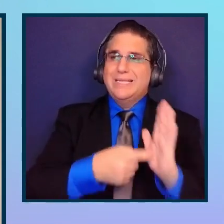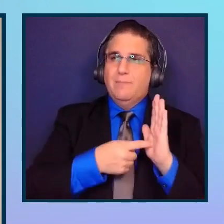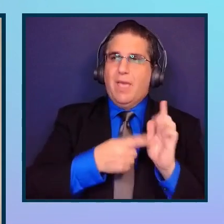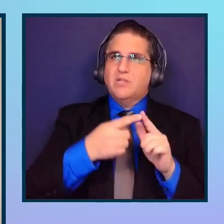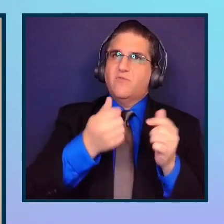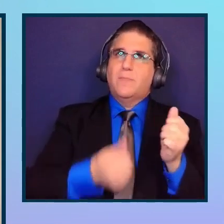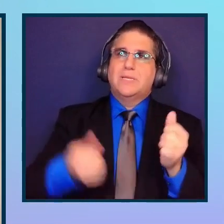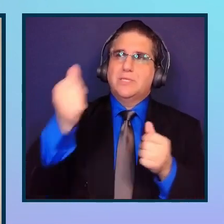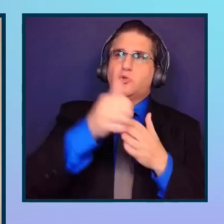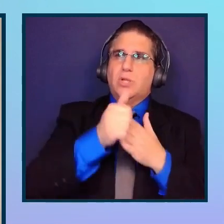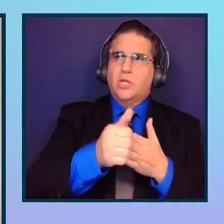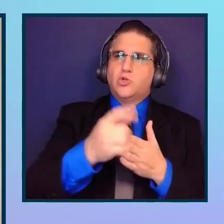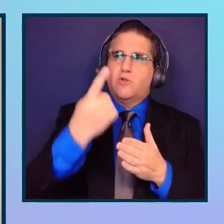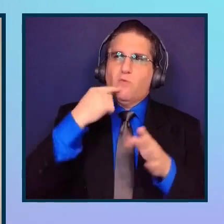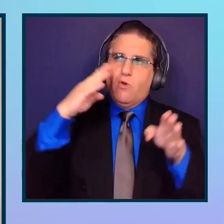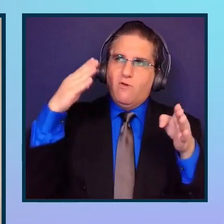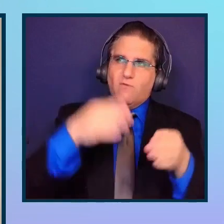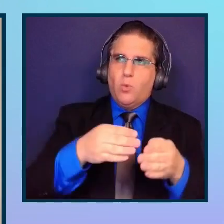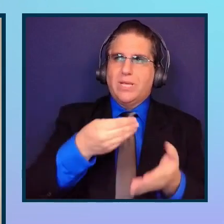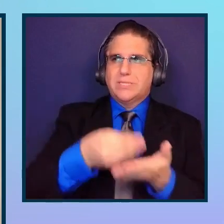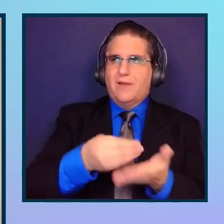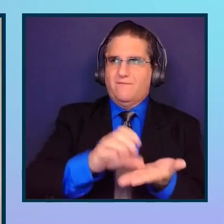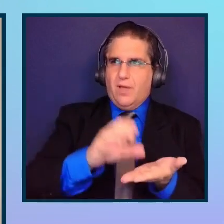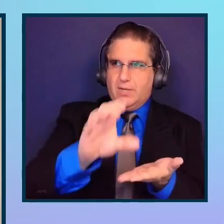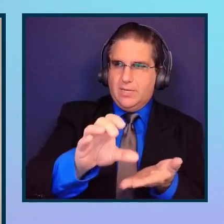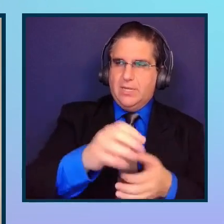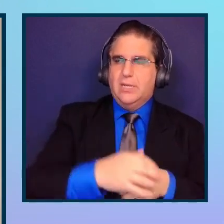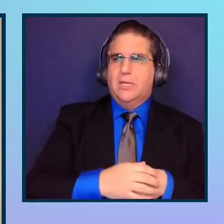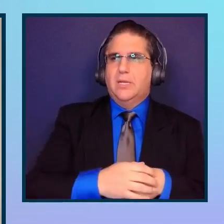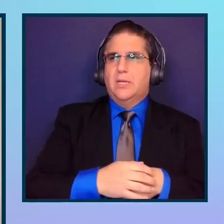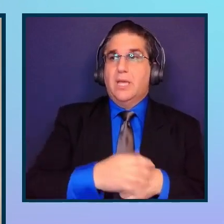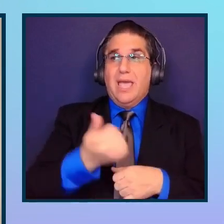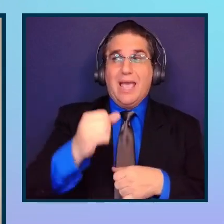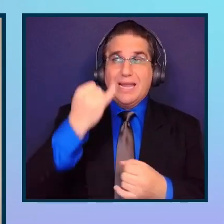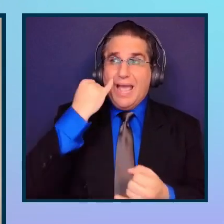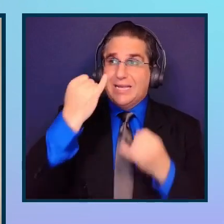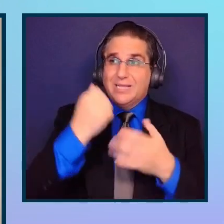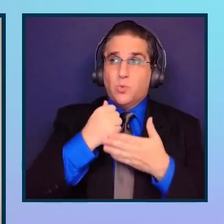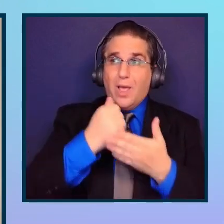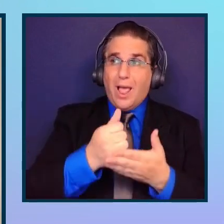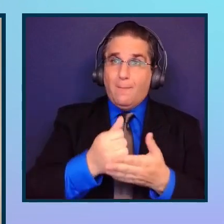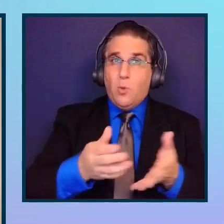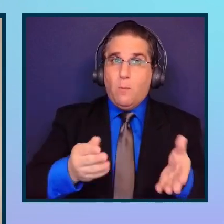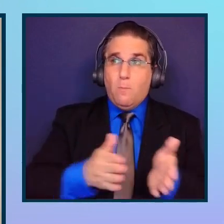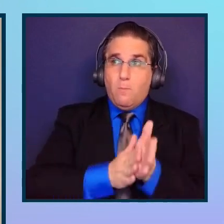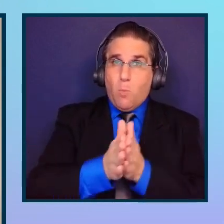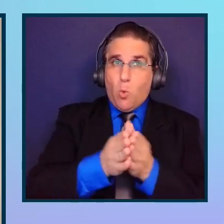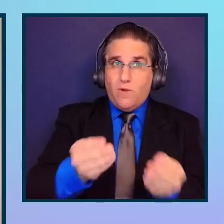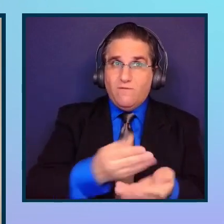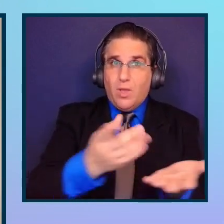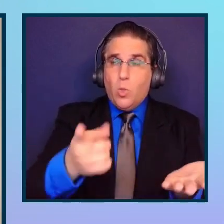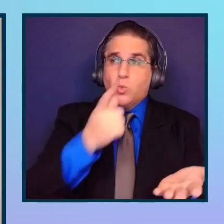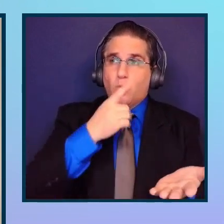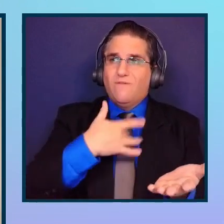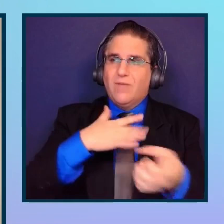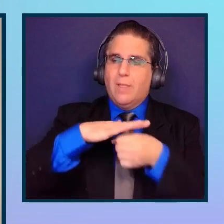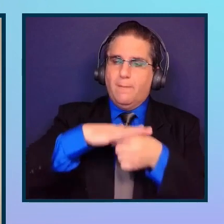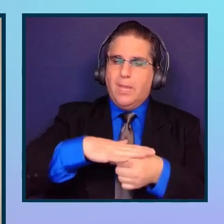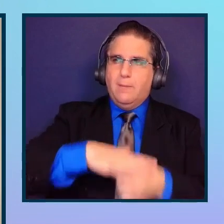for focus and funding, ideas to help continue to motivate those that are beaten back by this blocker or this wall.